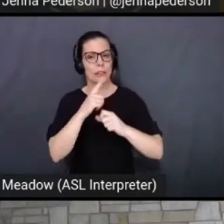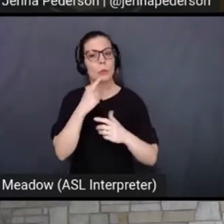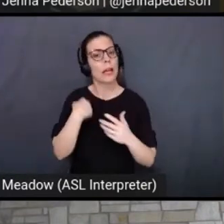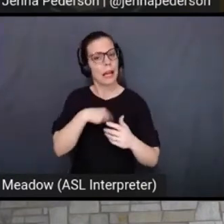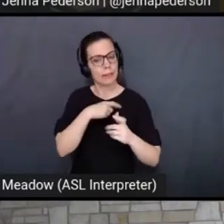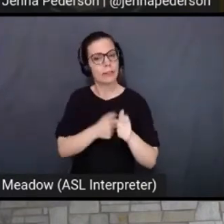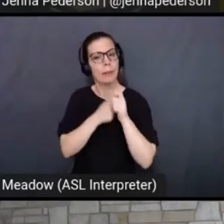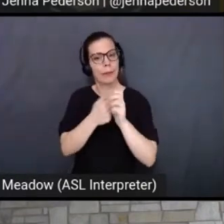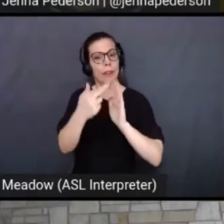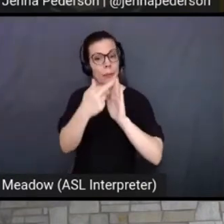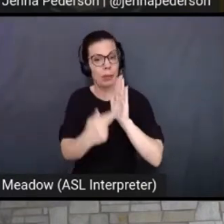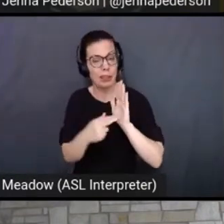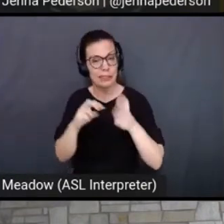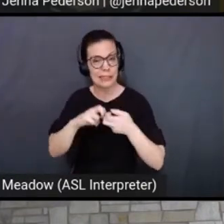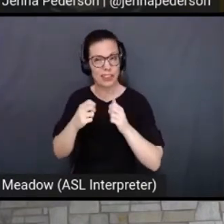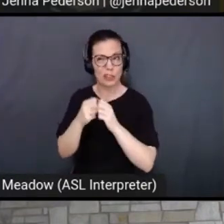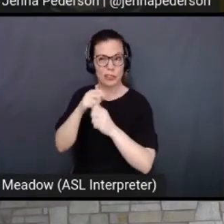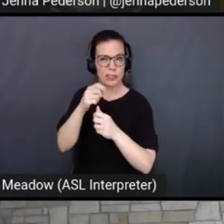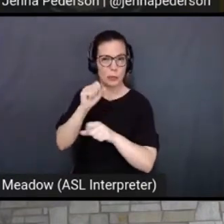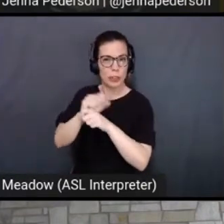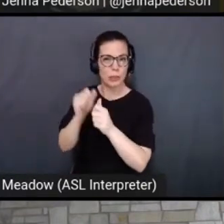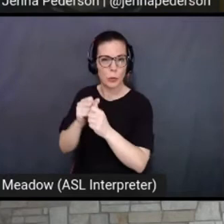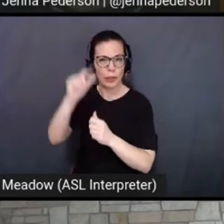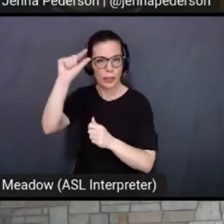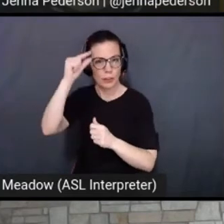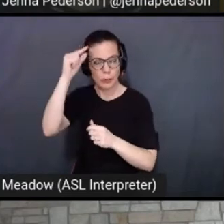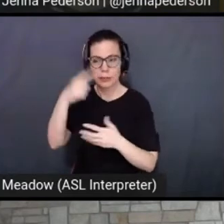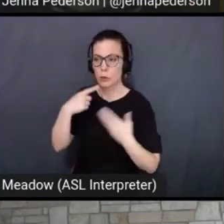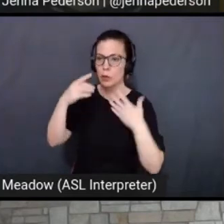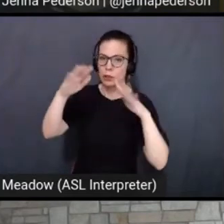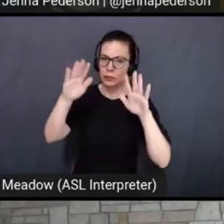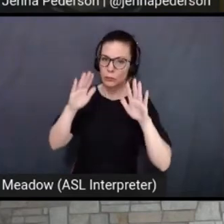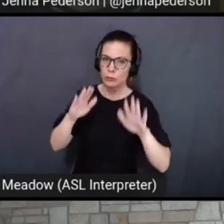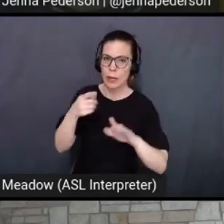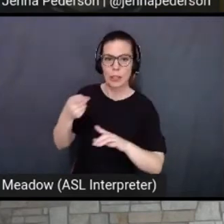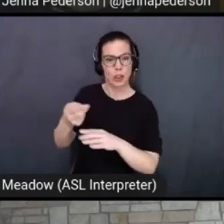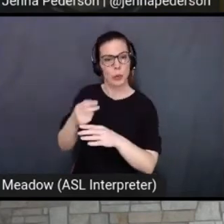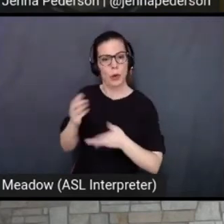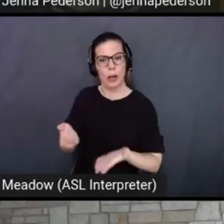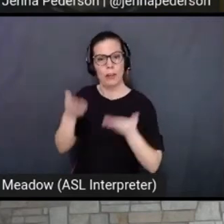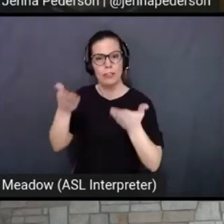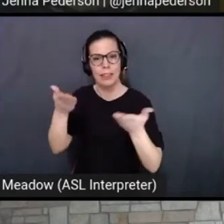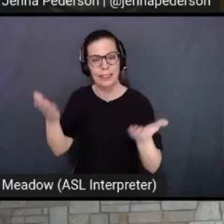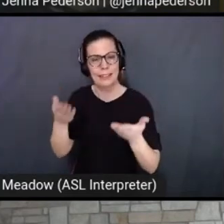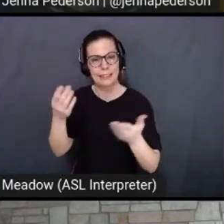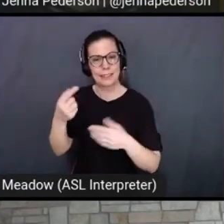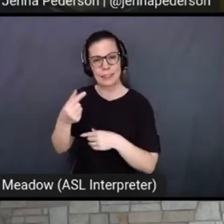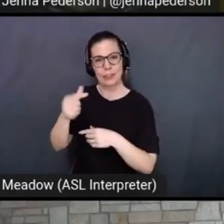And what was really great is that you guys offered this in your GA for the gov cloud, which is important for us.